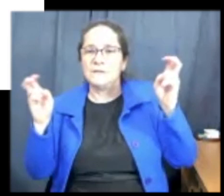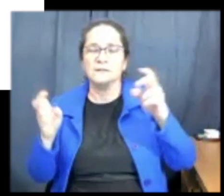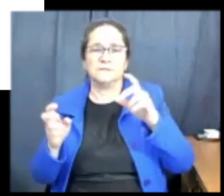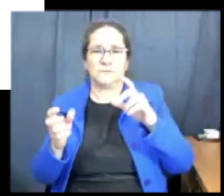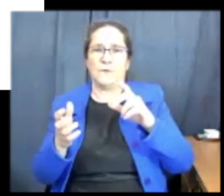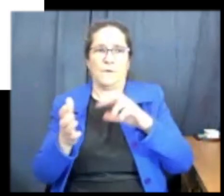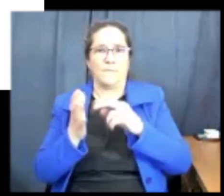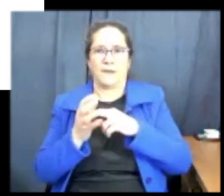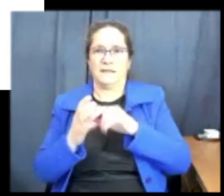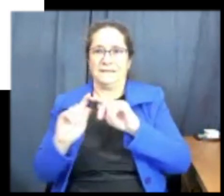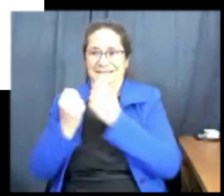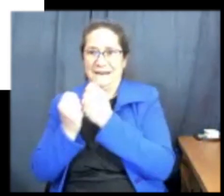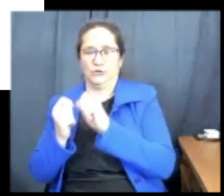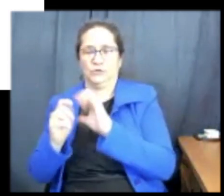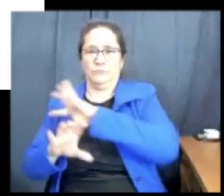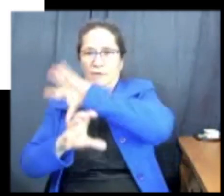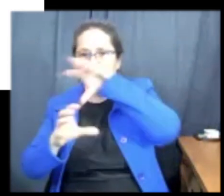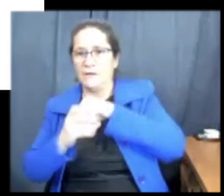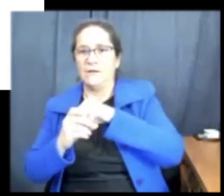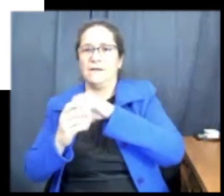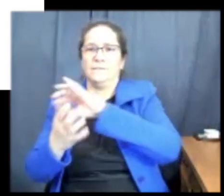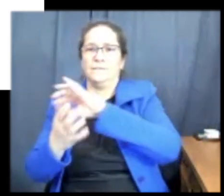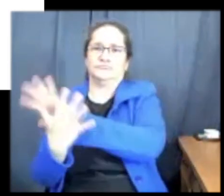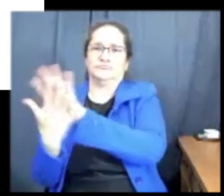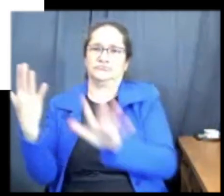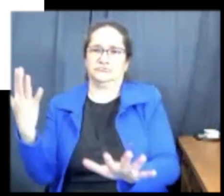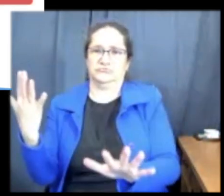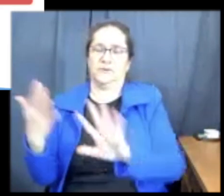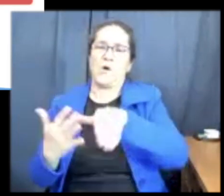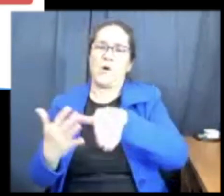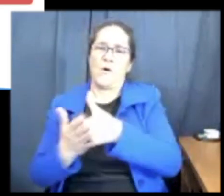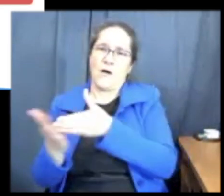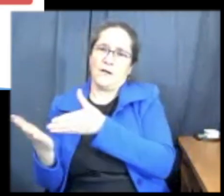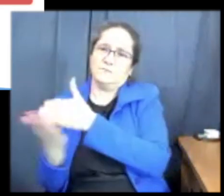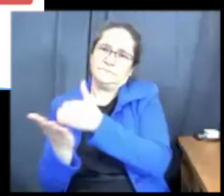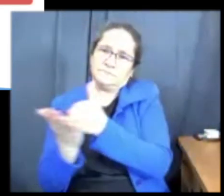And then the Special Education Profile.